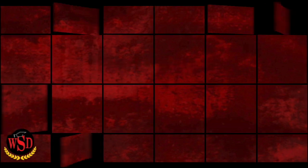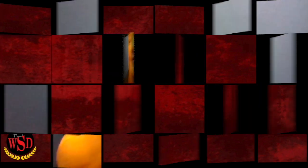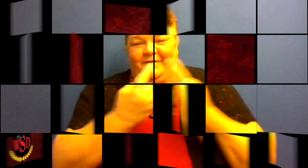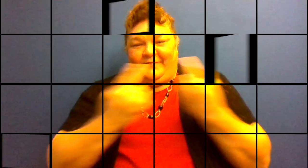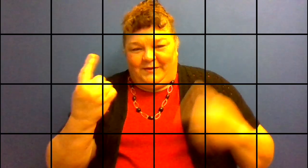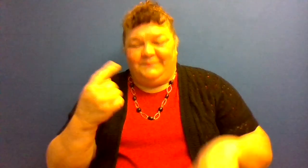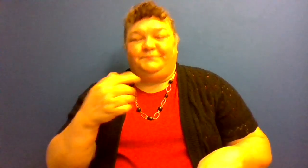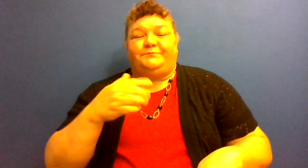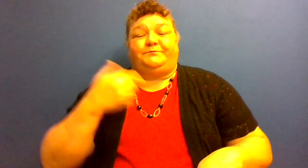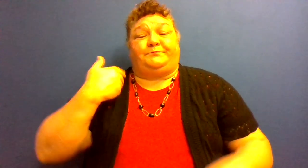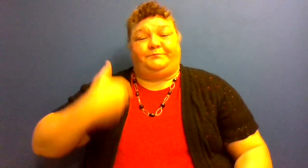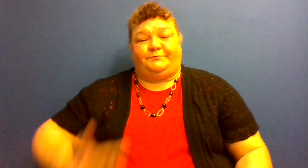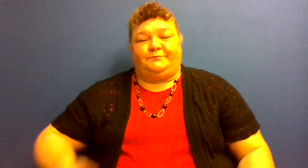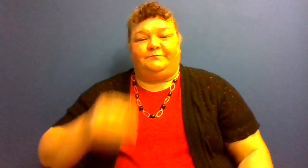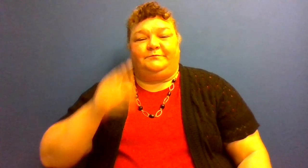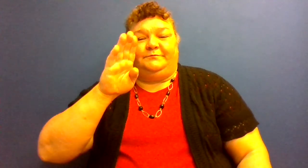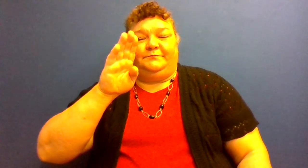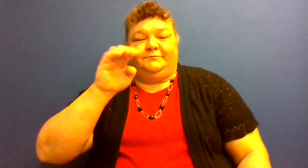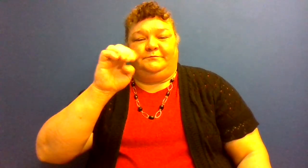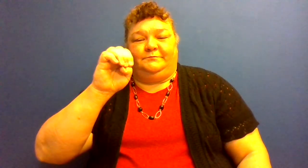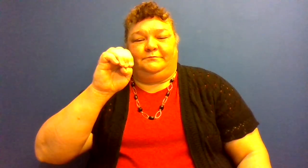Hi everyone.